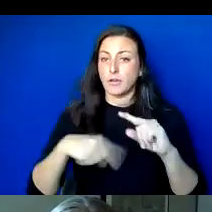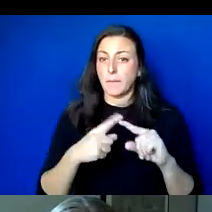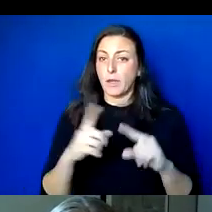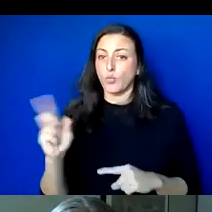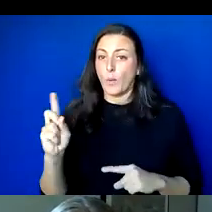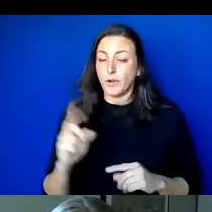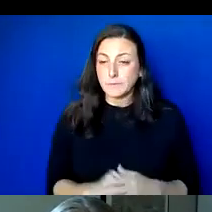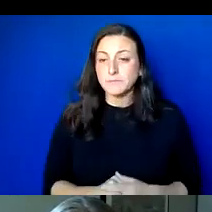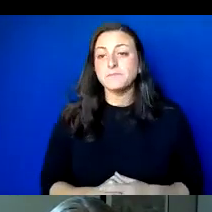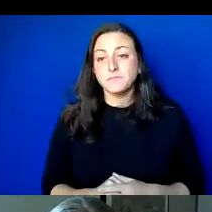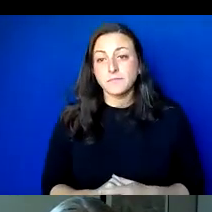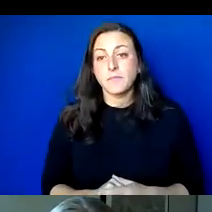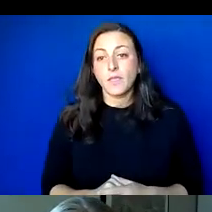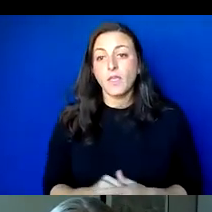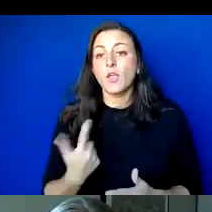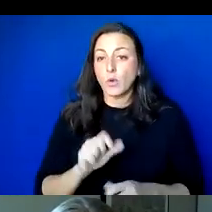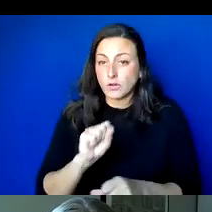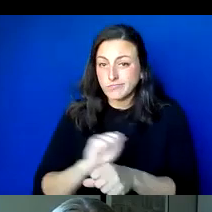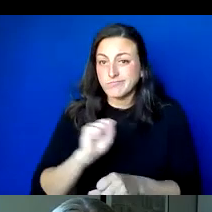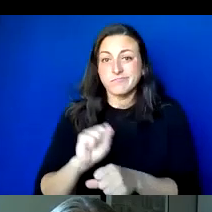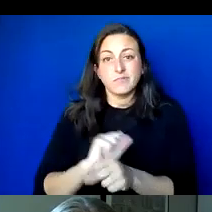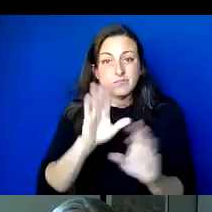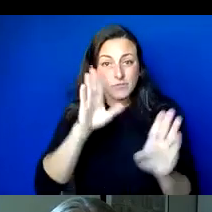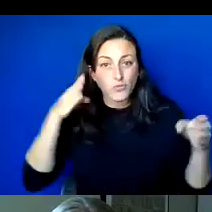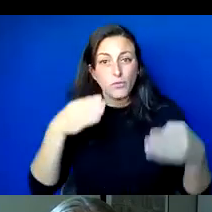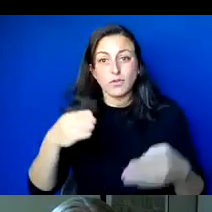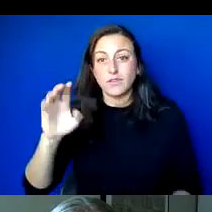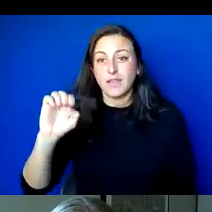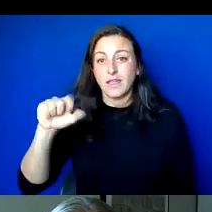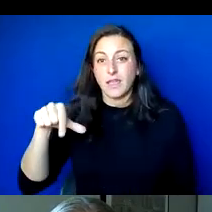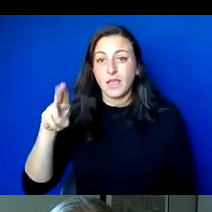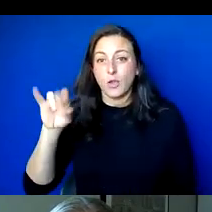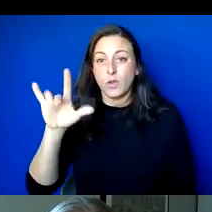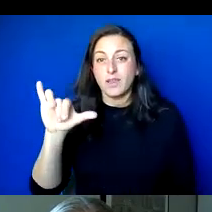We're working hard on equity. That's why you saw that I put up that slide about